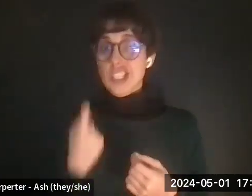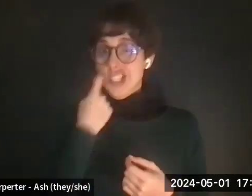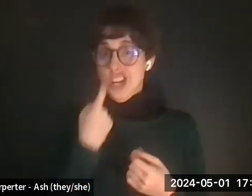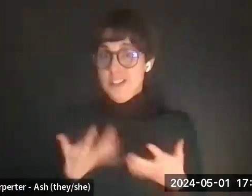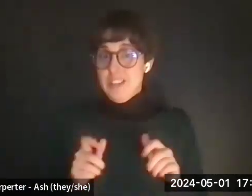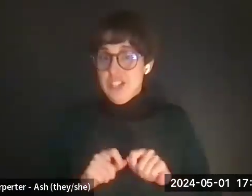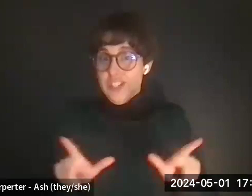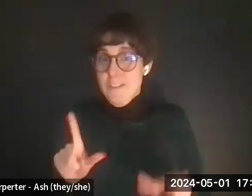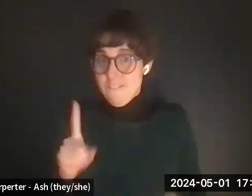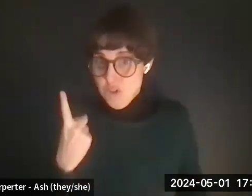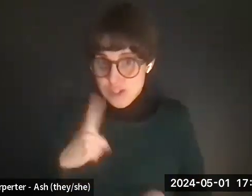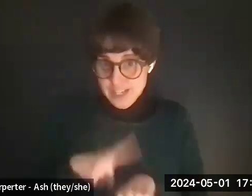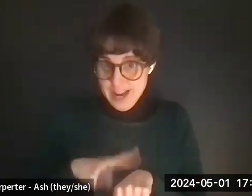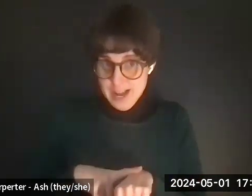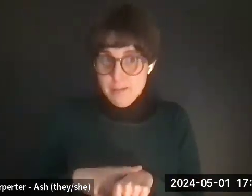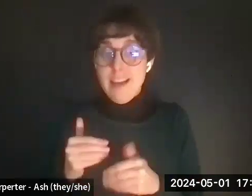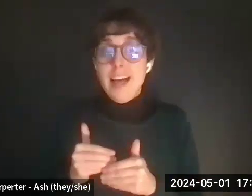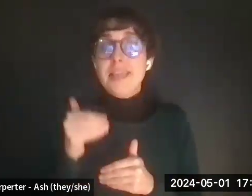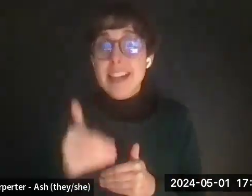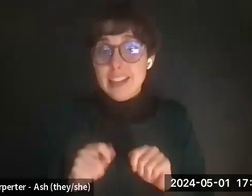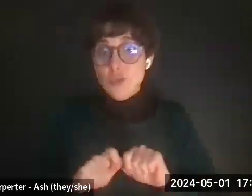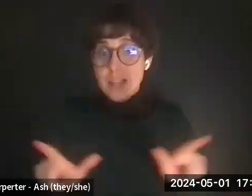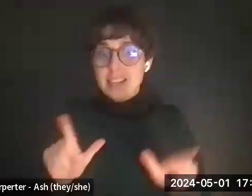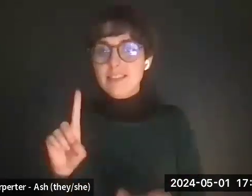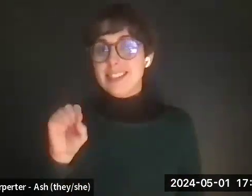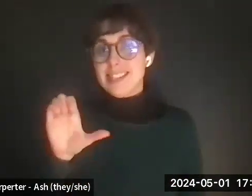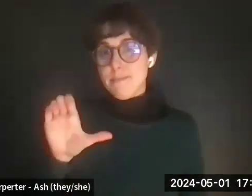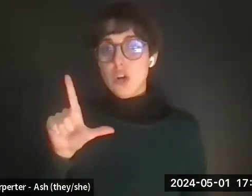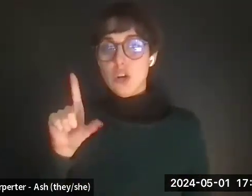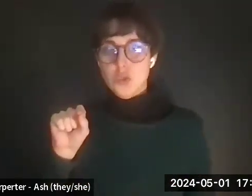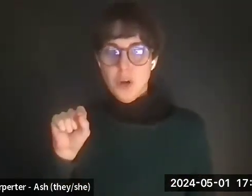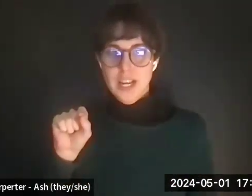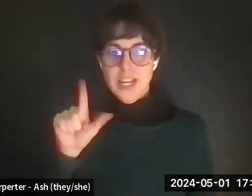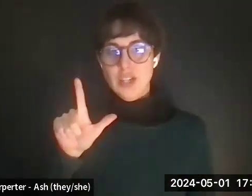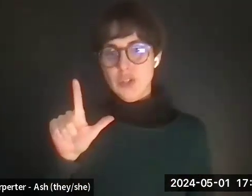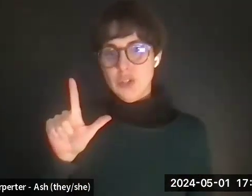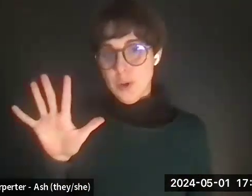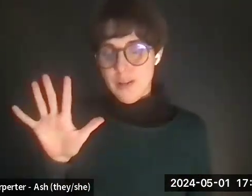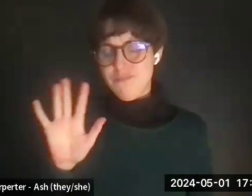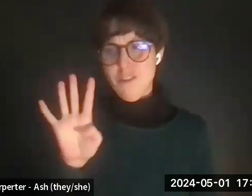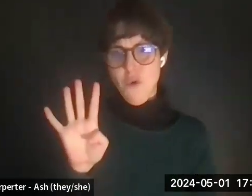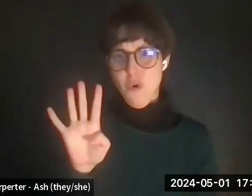of this year and then the final release sometime in 2025. So we're really excited about the improvements from Helms